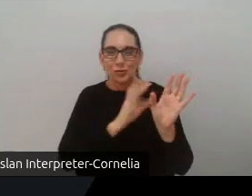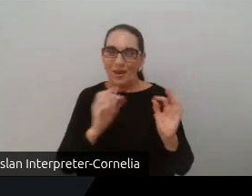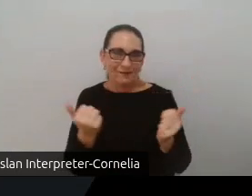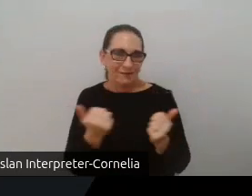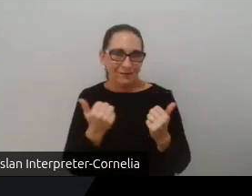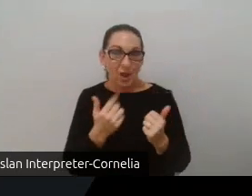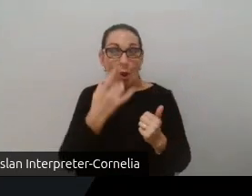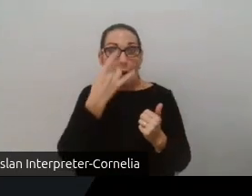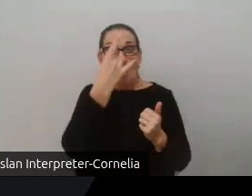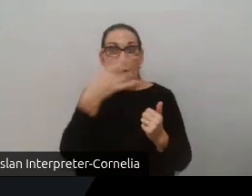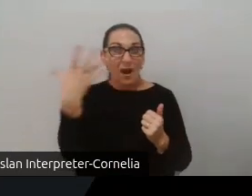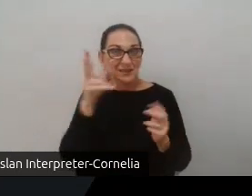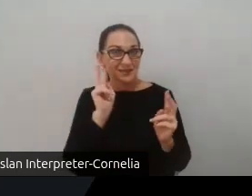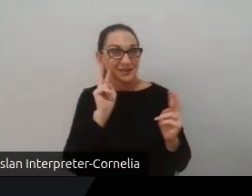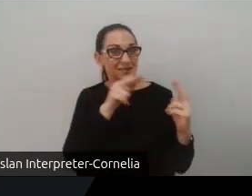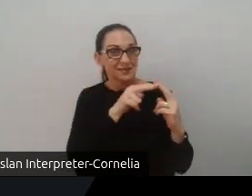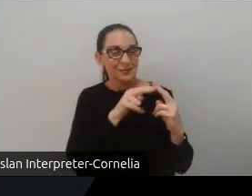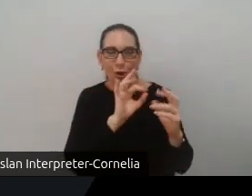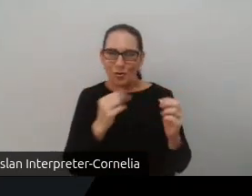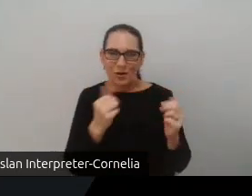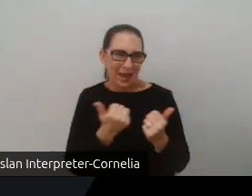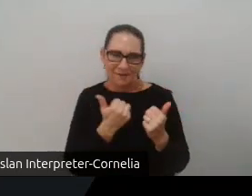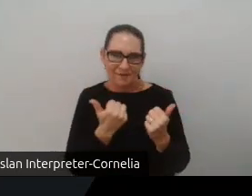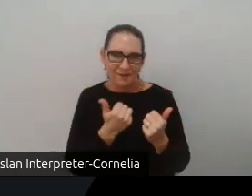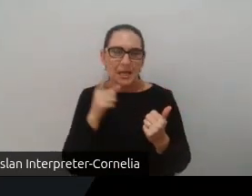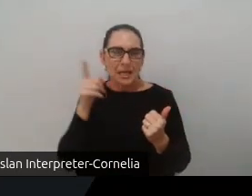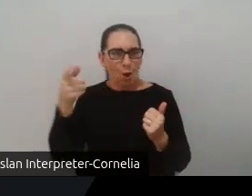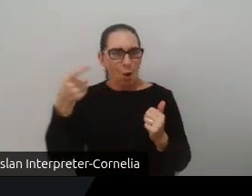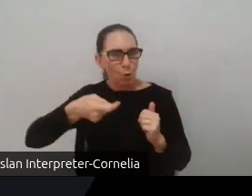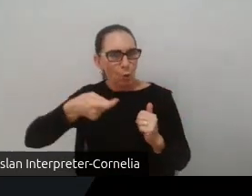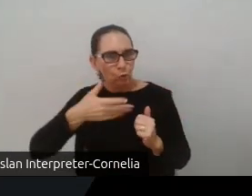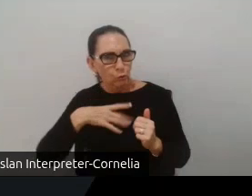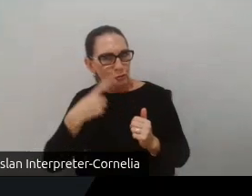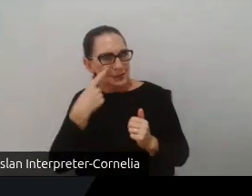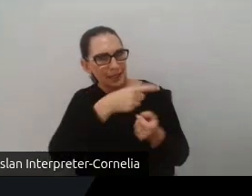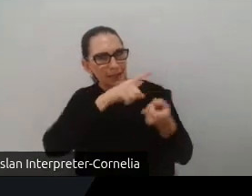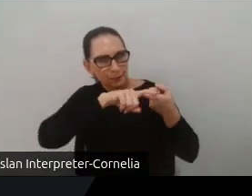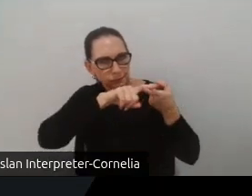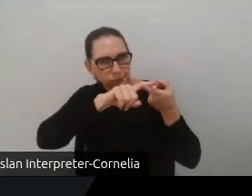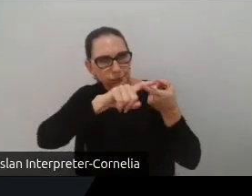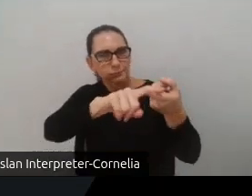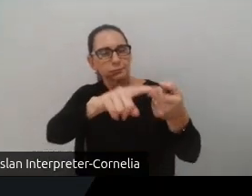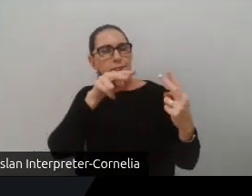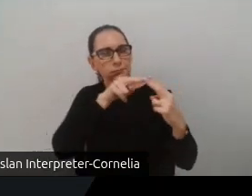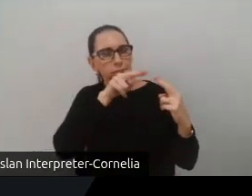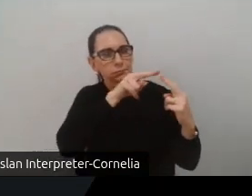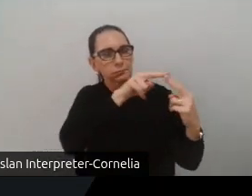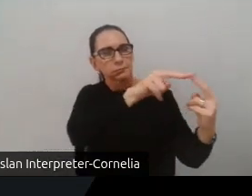is not going to be enough. Normally um they want to see sustainable changes in their behaviour.